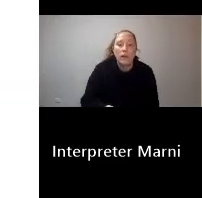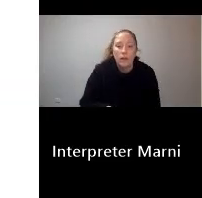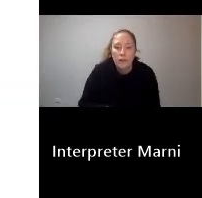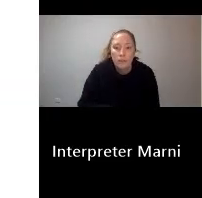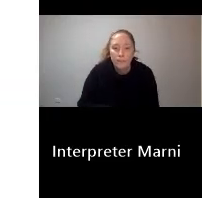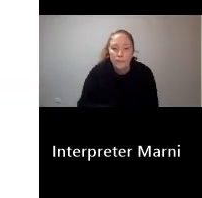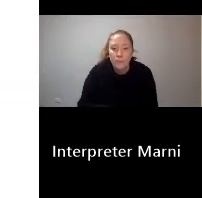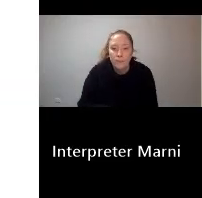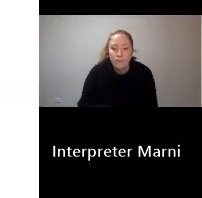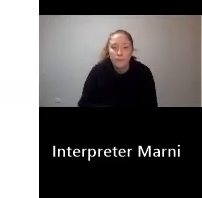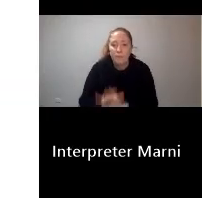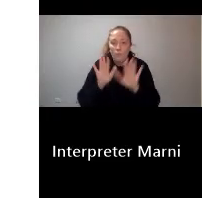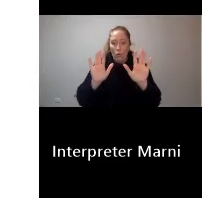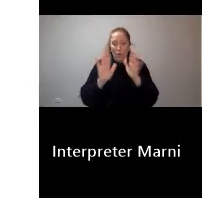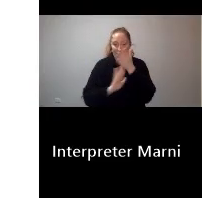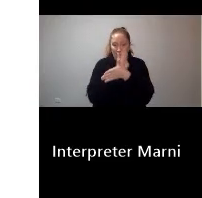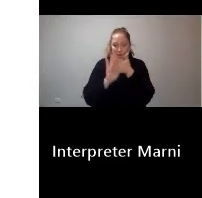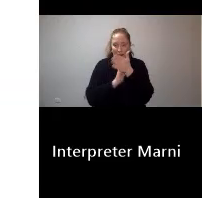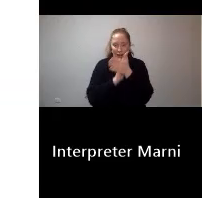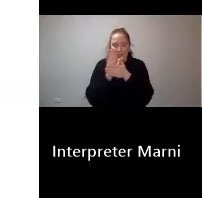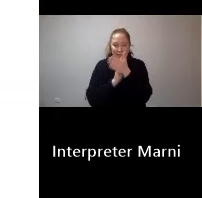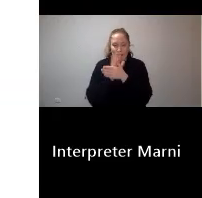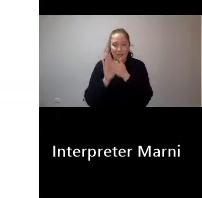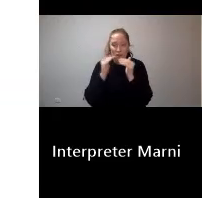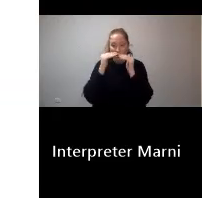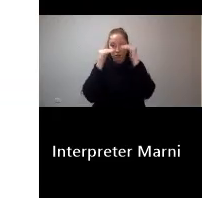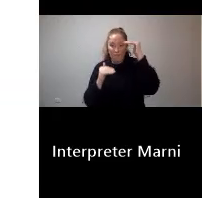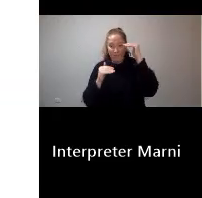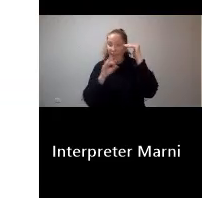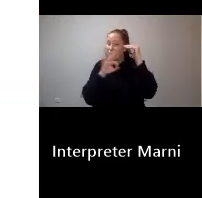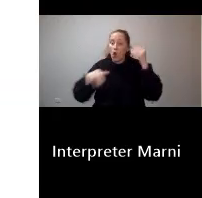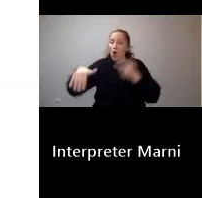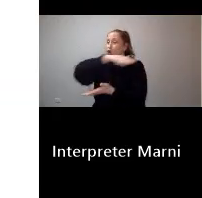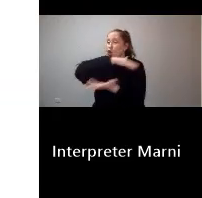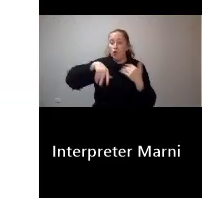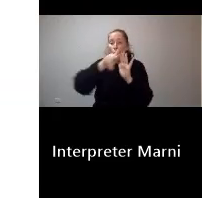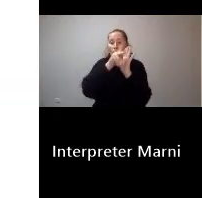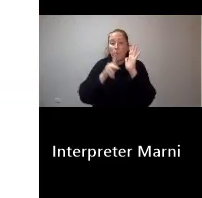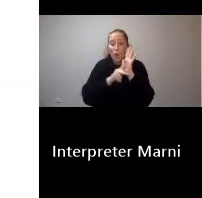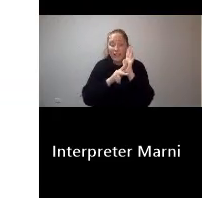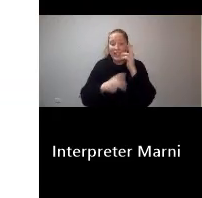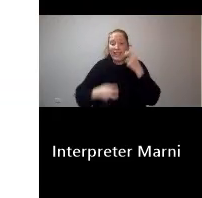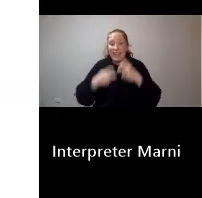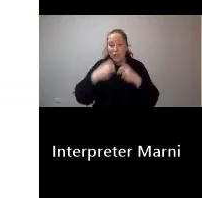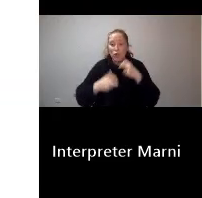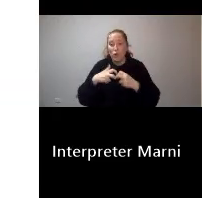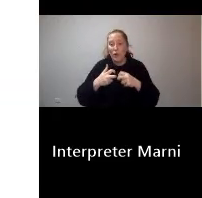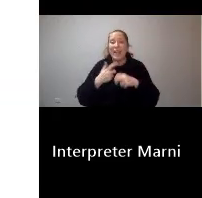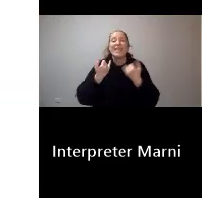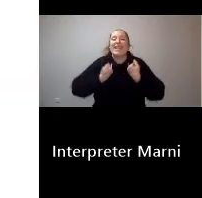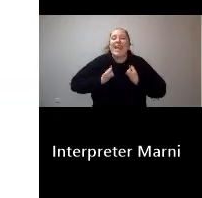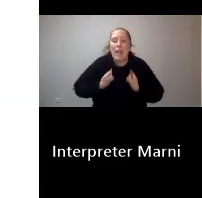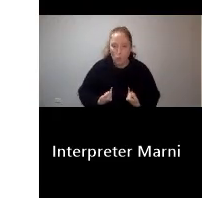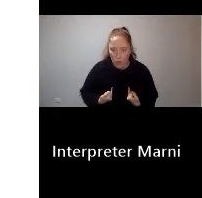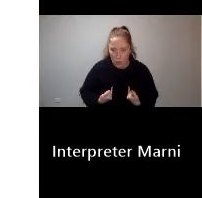So, essentially, inequity is not just a social policy issue. It is a chronic disease issue. Inequity gets under the skin.